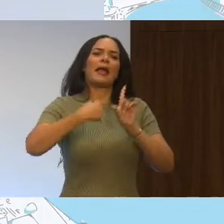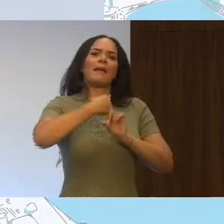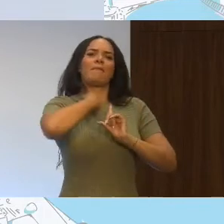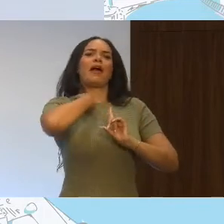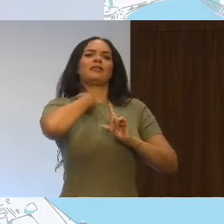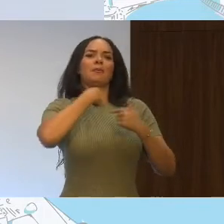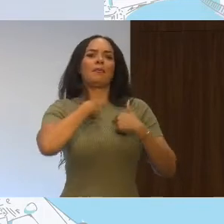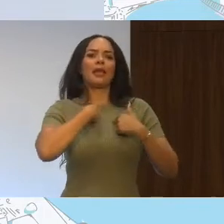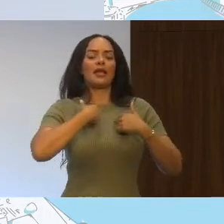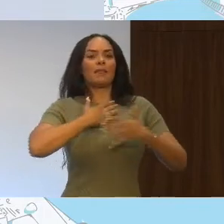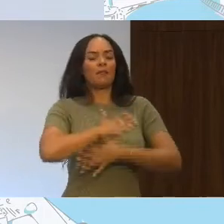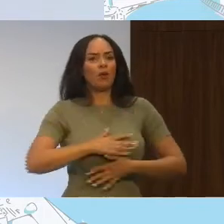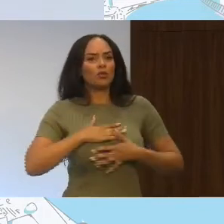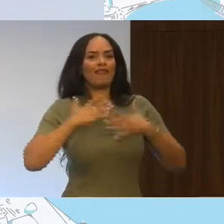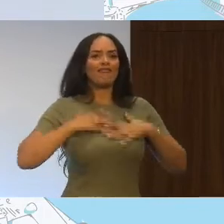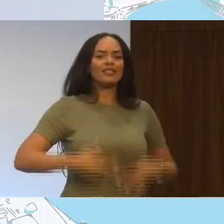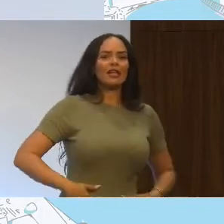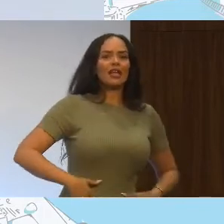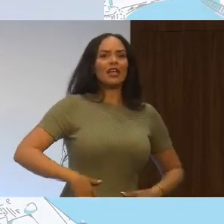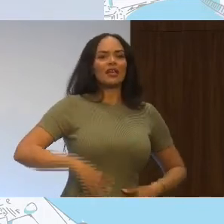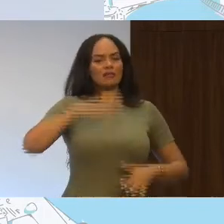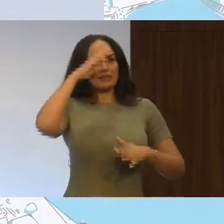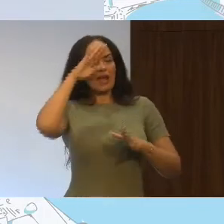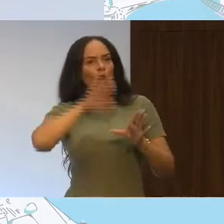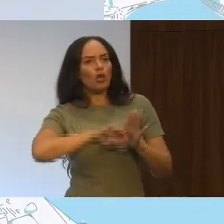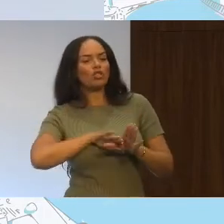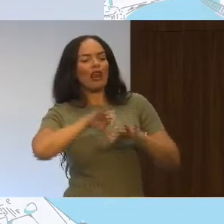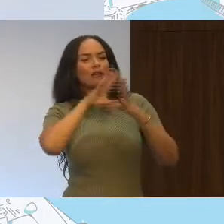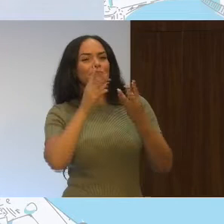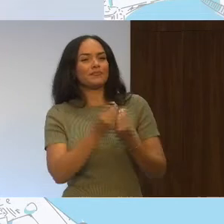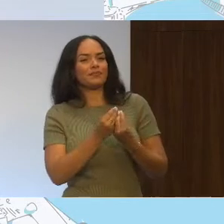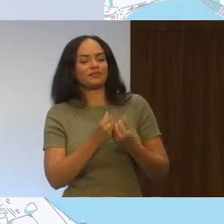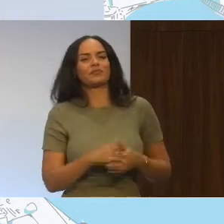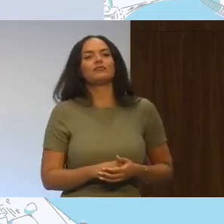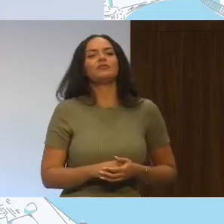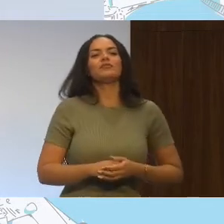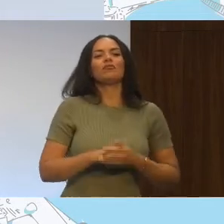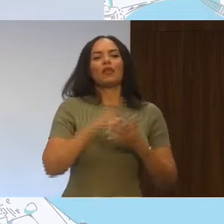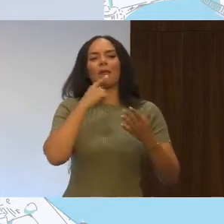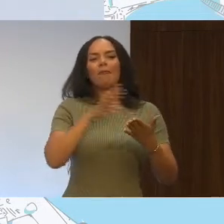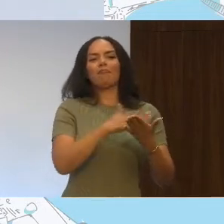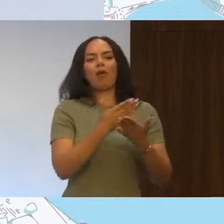physically and psychologically. The poet Don Patterson in four, five, four or five lines